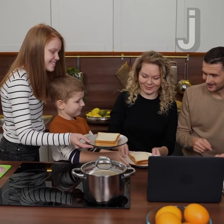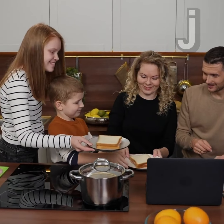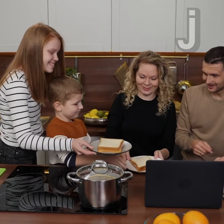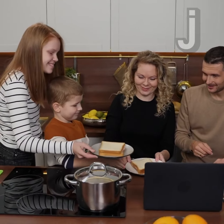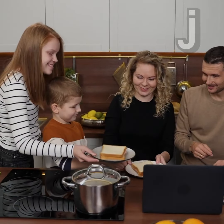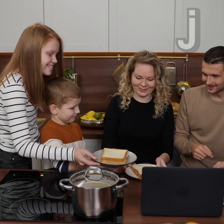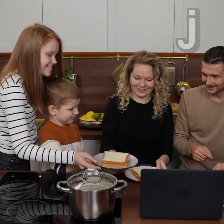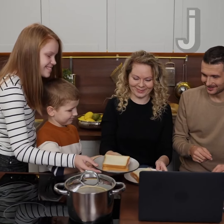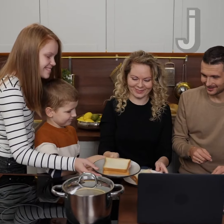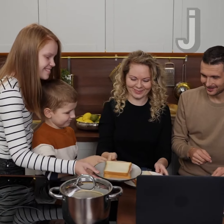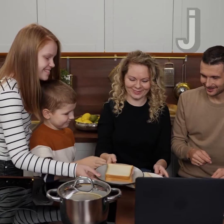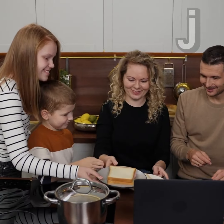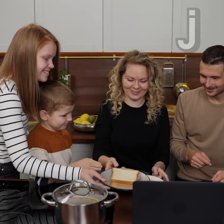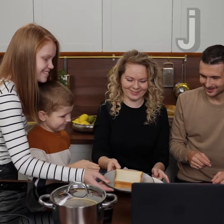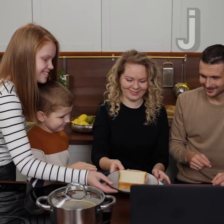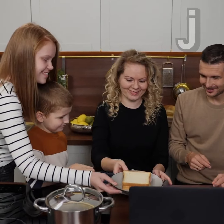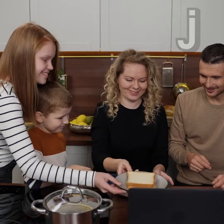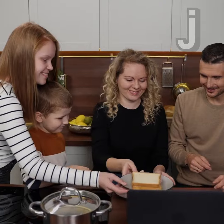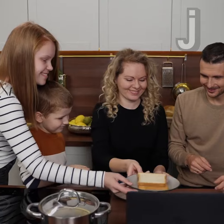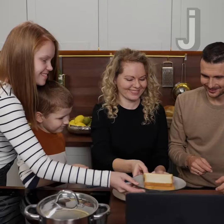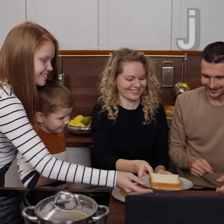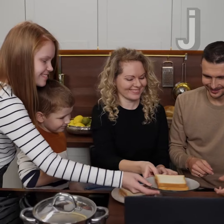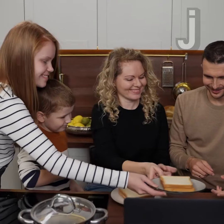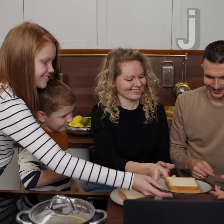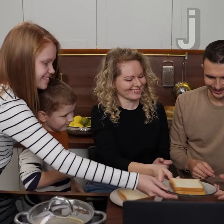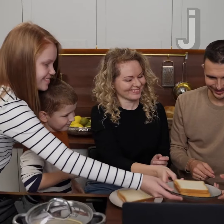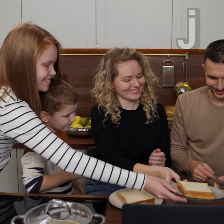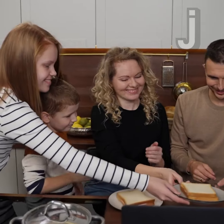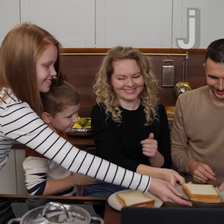FOR DEAF CULTURE, AND CAN PROMOTE UNDERSTANDING AND ACCEPTANCE OF THE LANGUAGE AMONG OTHERS-